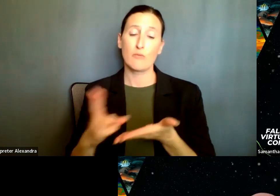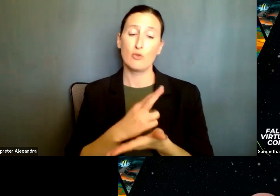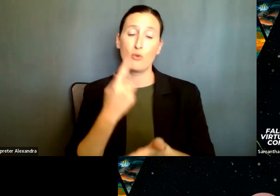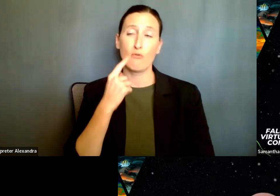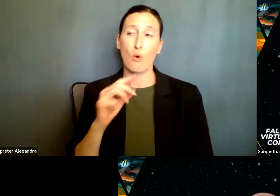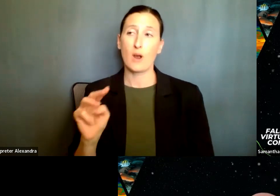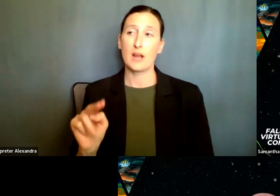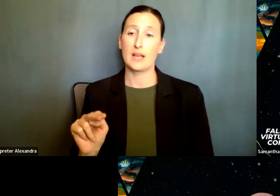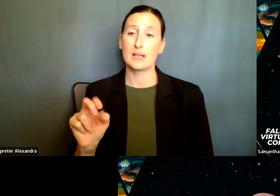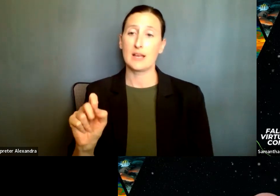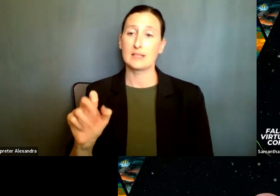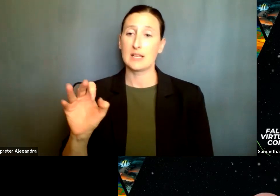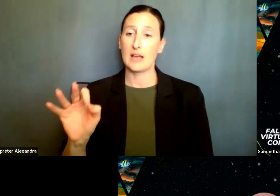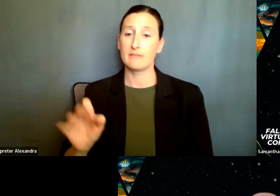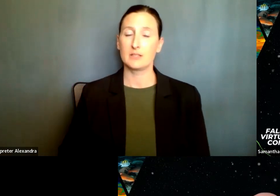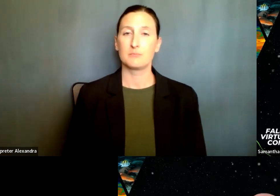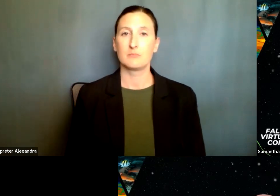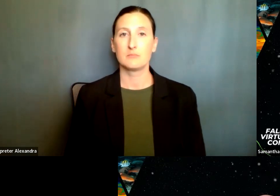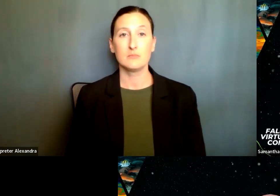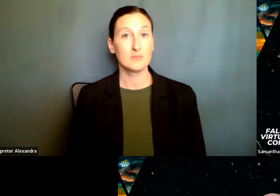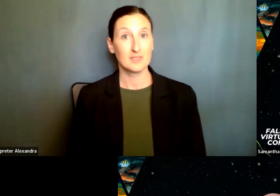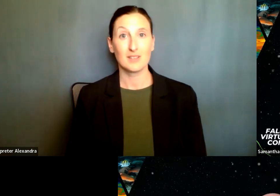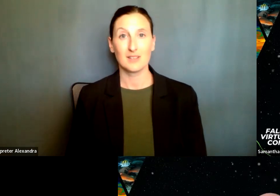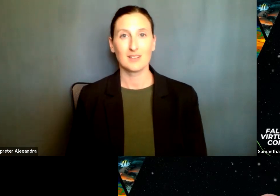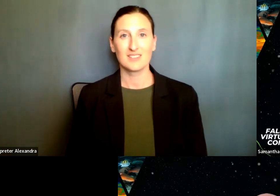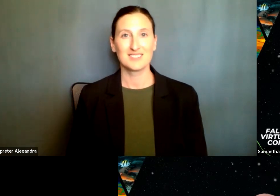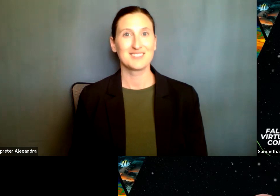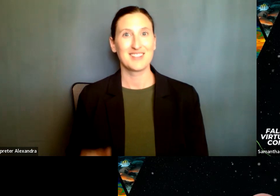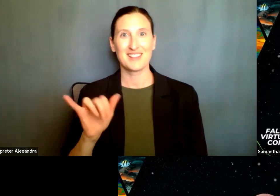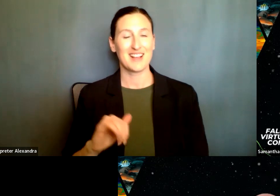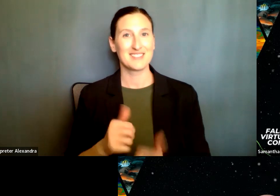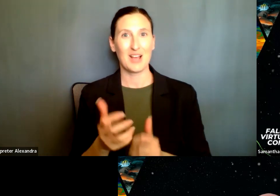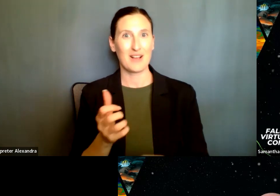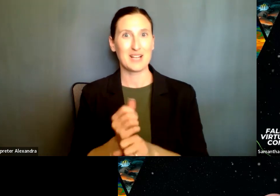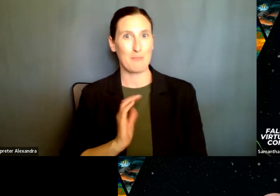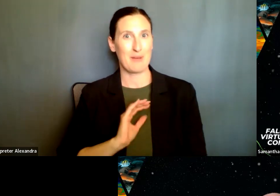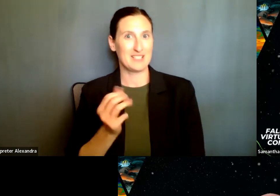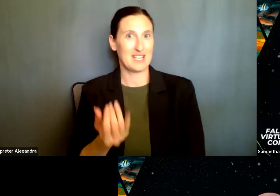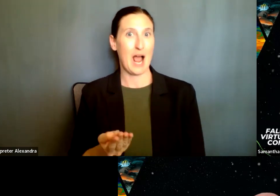Matthew Douglass: Yeah, I think this is how I got the job I've got right now. It's a great job.